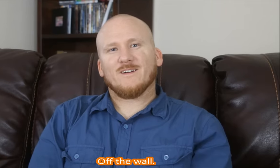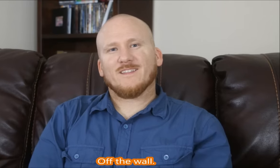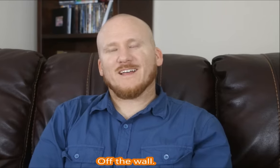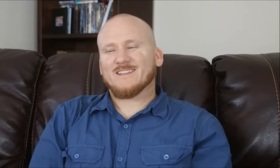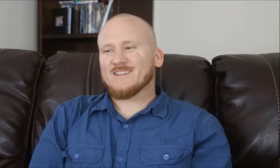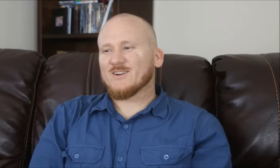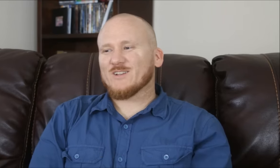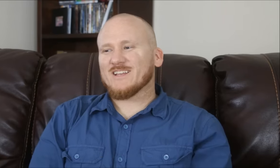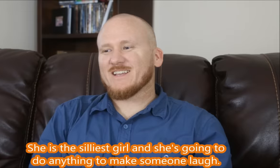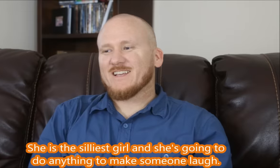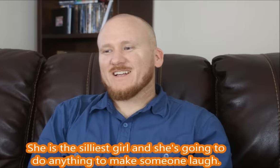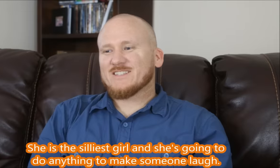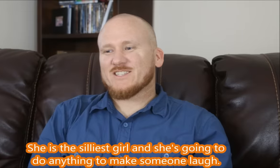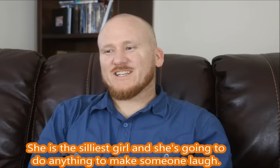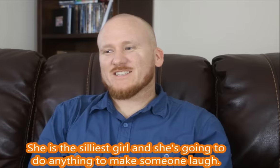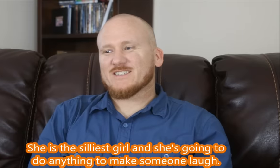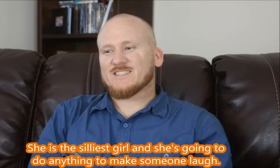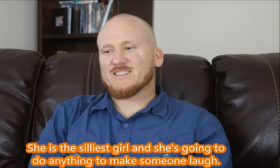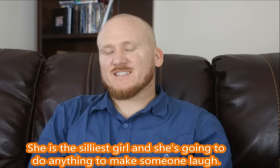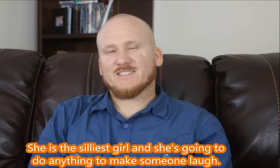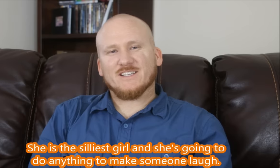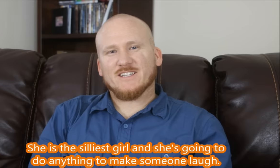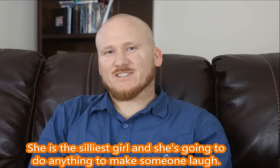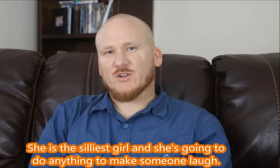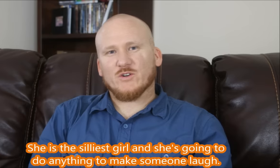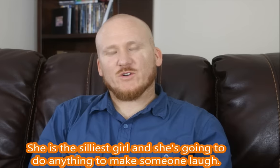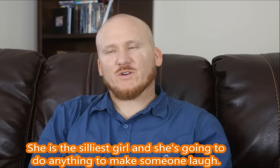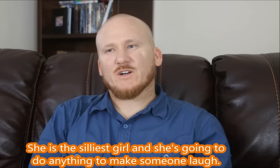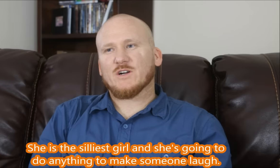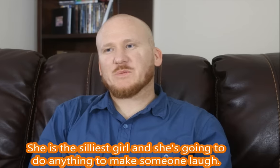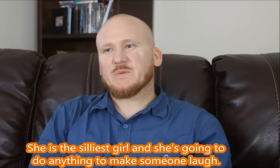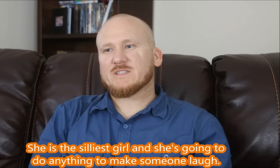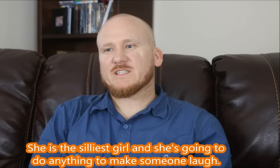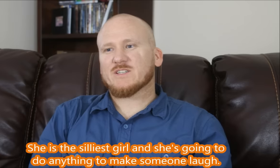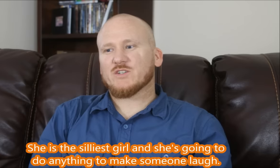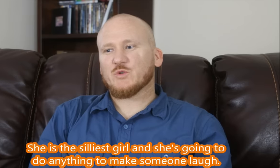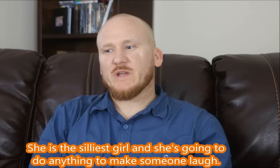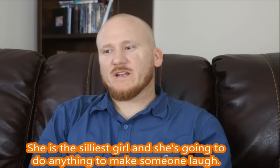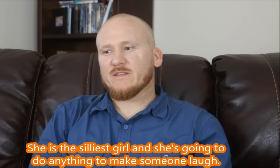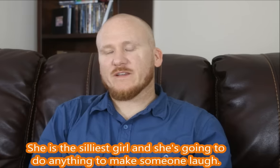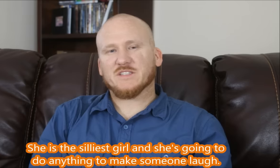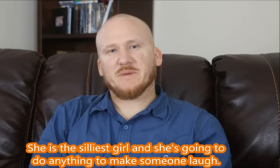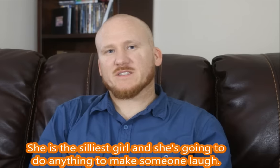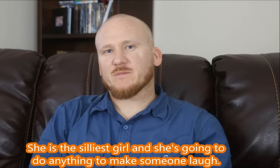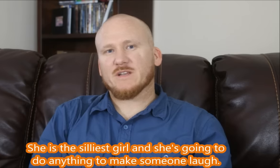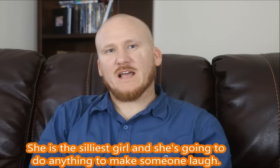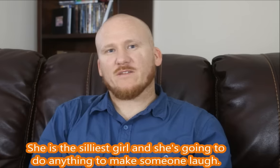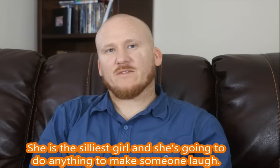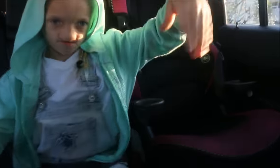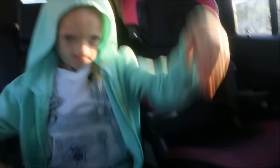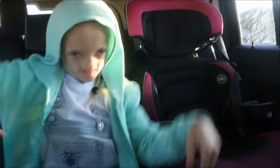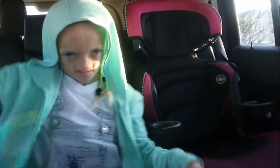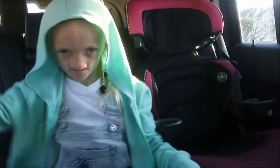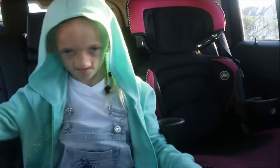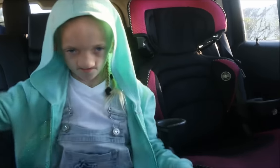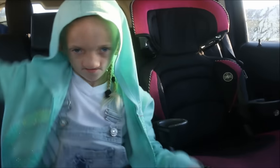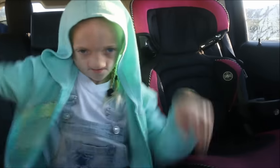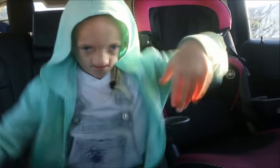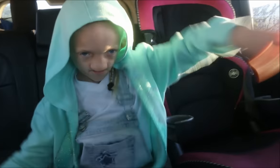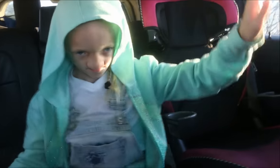like literally she is silliest girl she's gonna do anything to make some